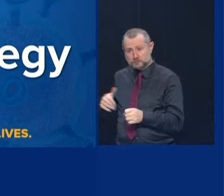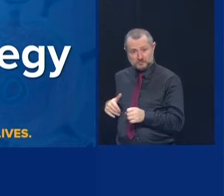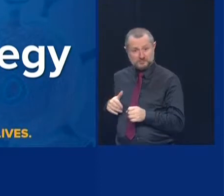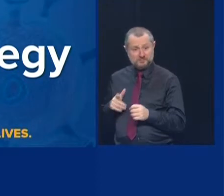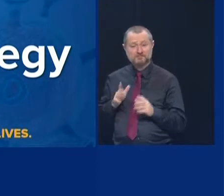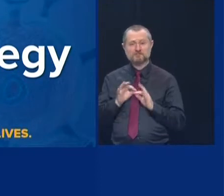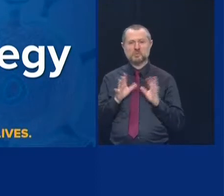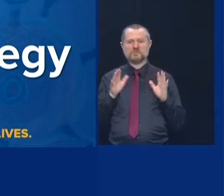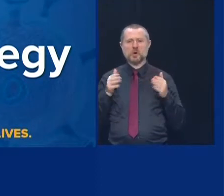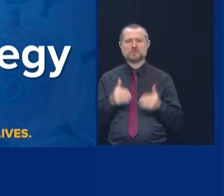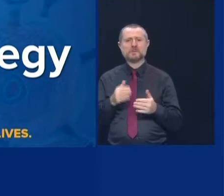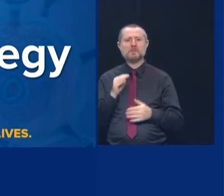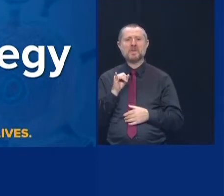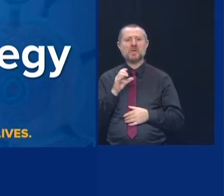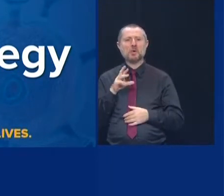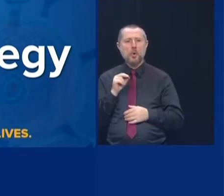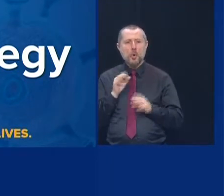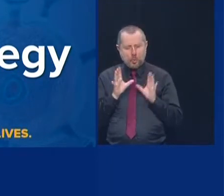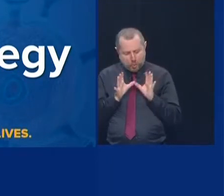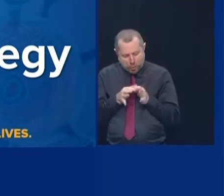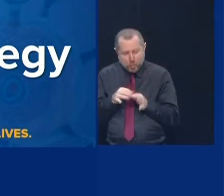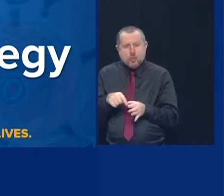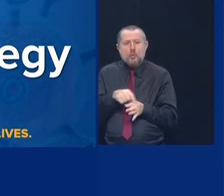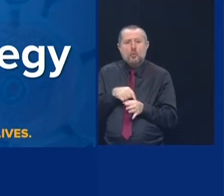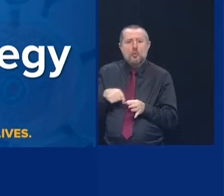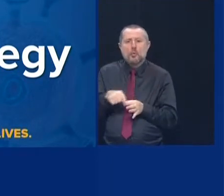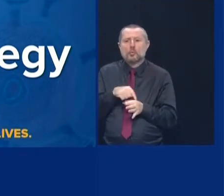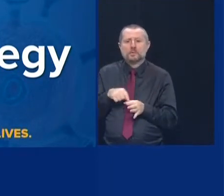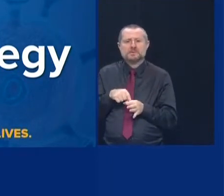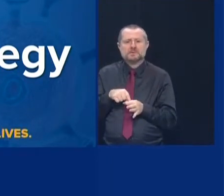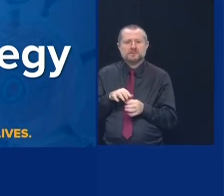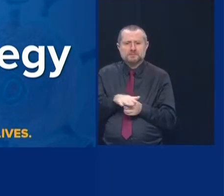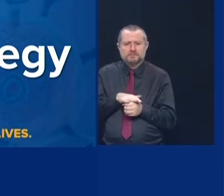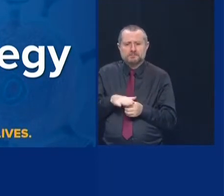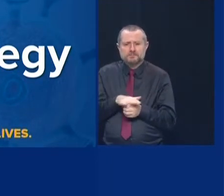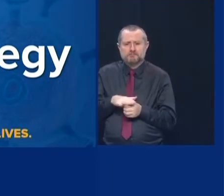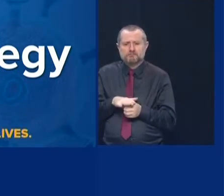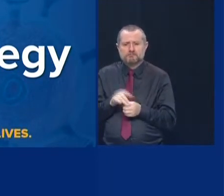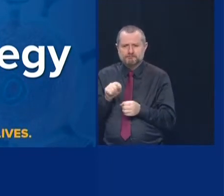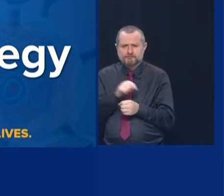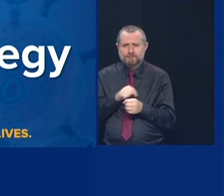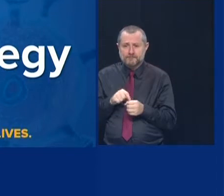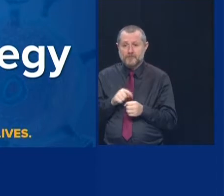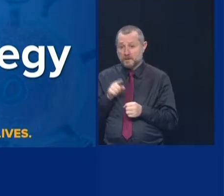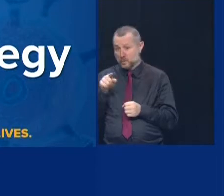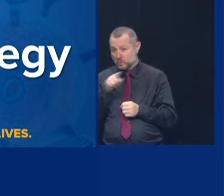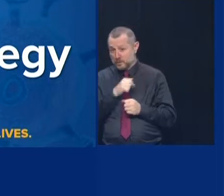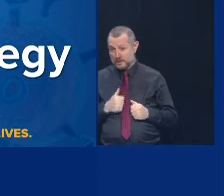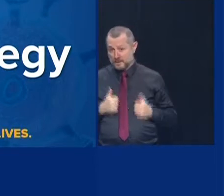I IT'S THE INFECTION RATE IN YOUR COMMUNITY THAT MATTERS. THAT'S WHY WE TALK ABOUT MICROCLUSTERS.